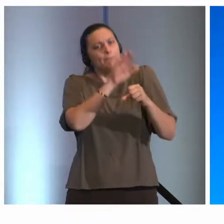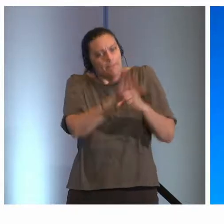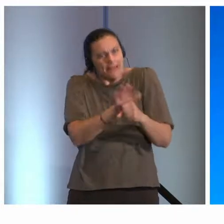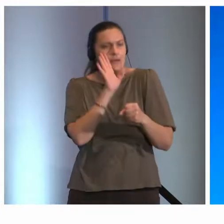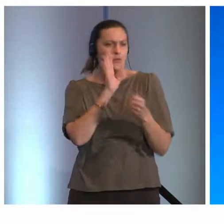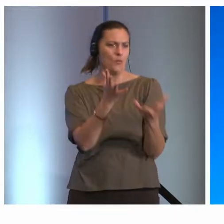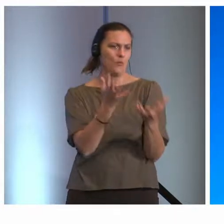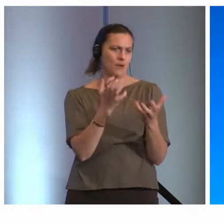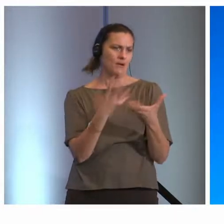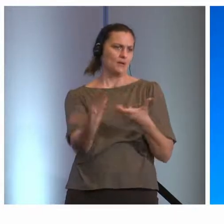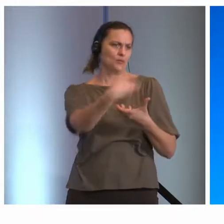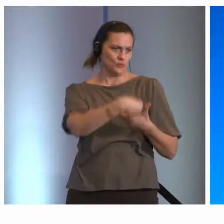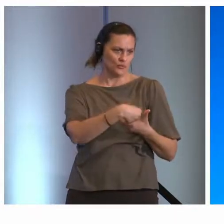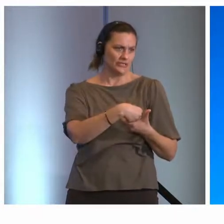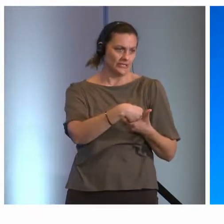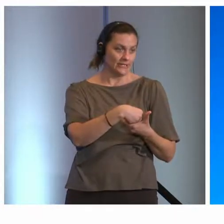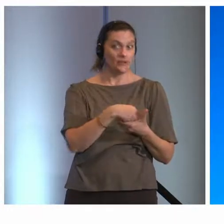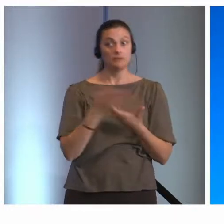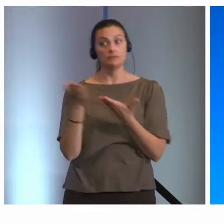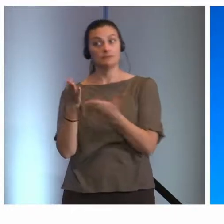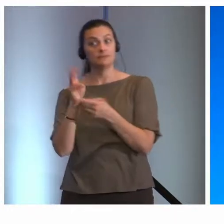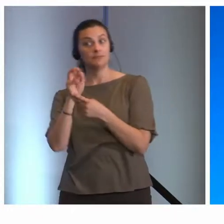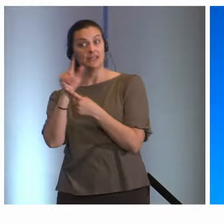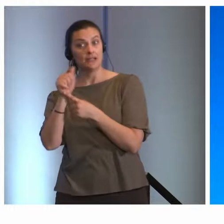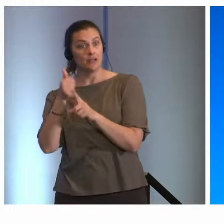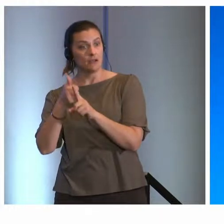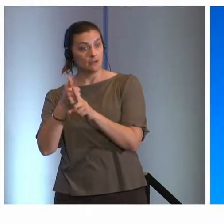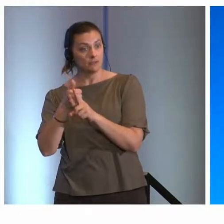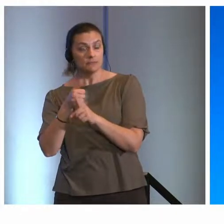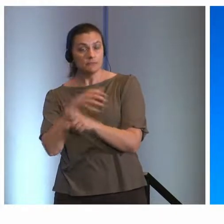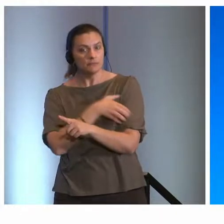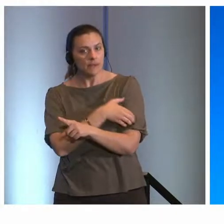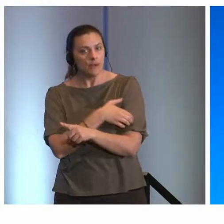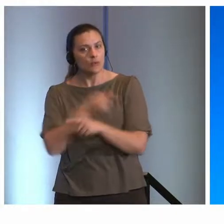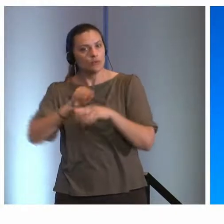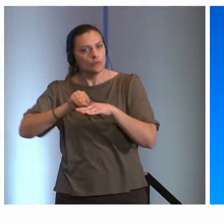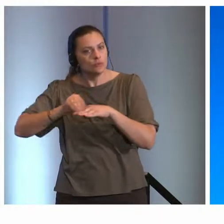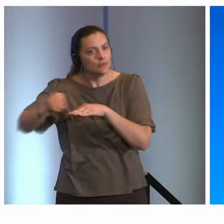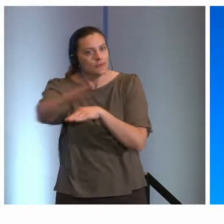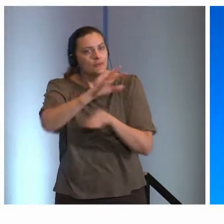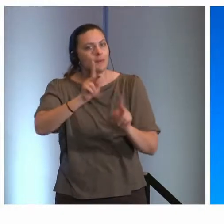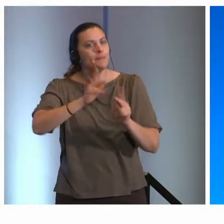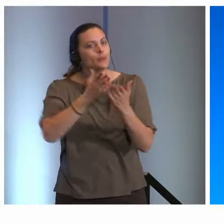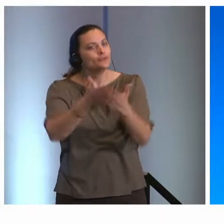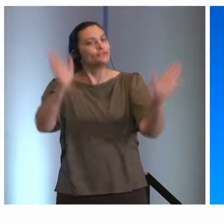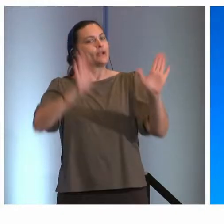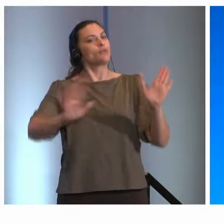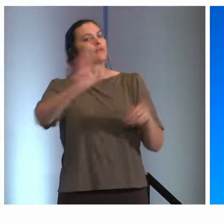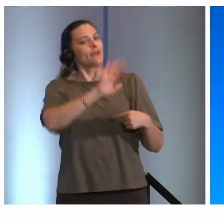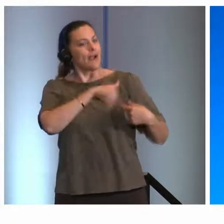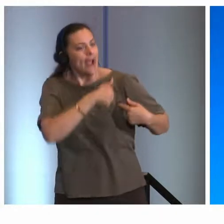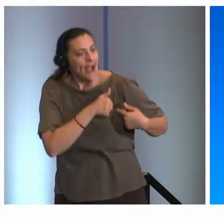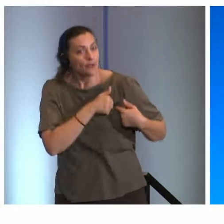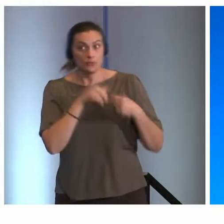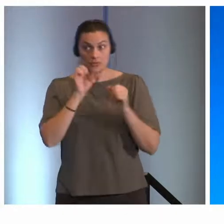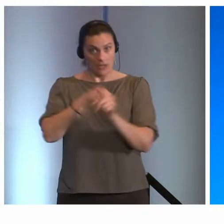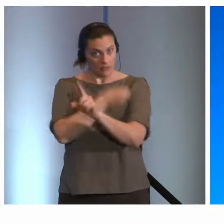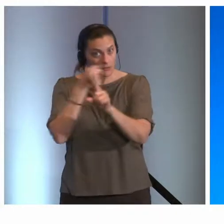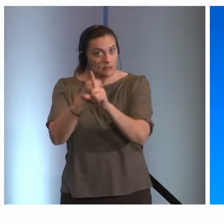have a commitment to inclusion. And the media, has the power